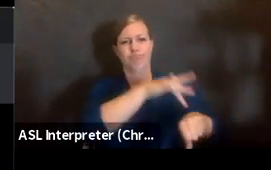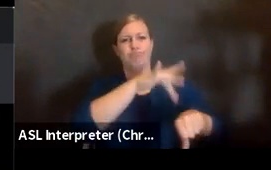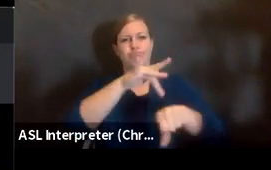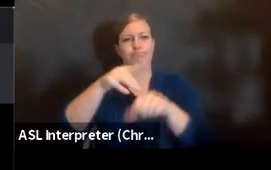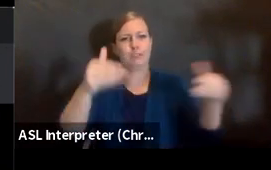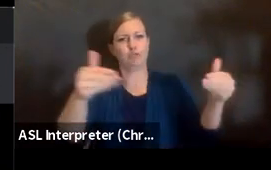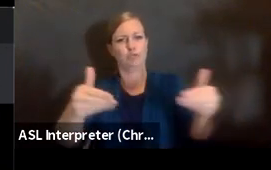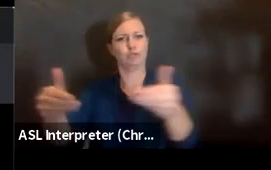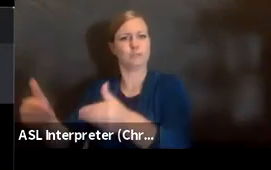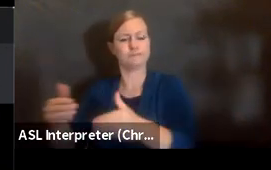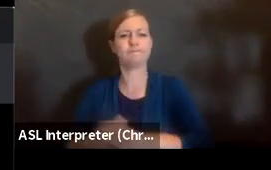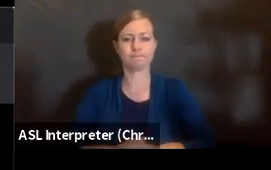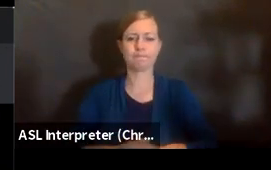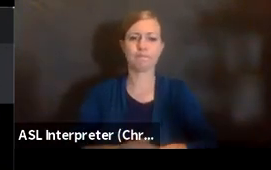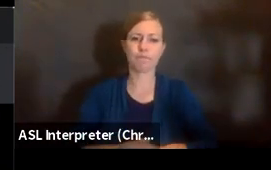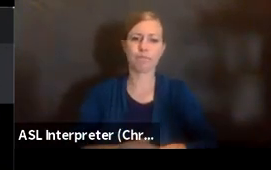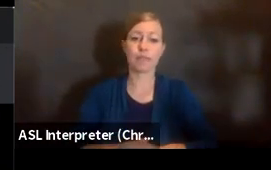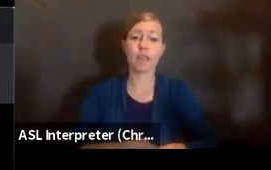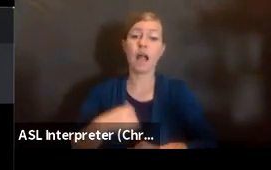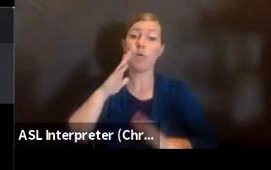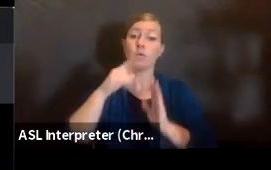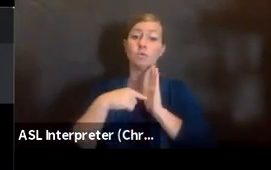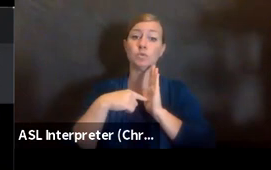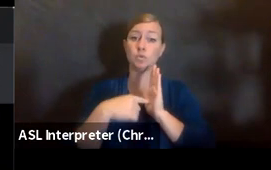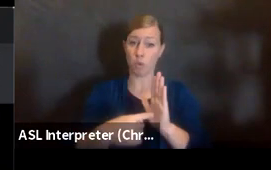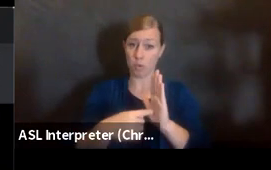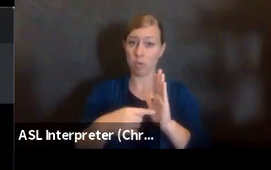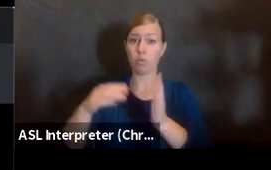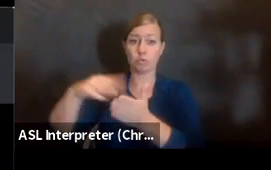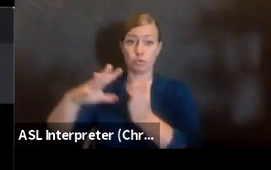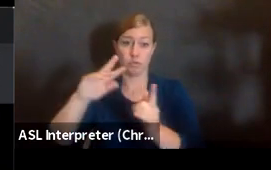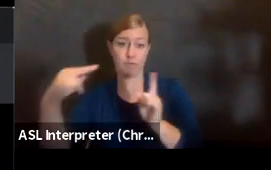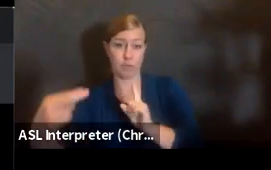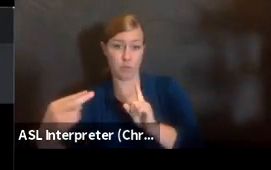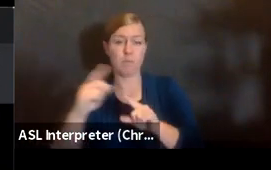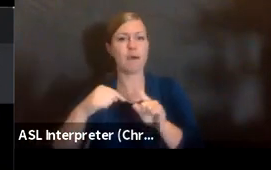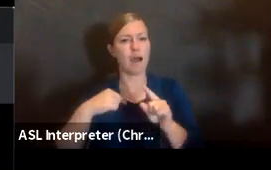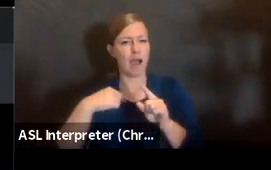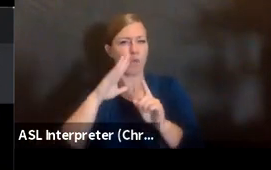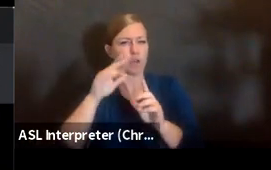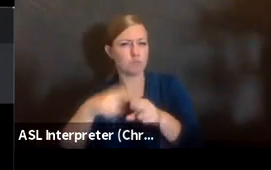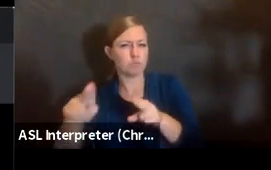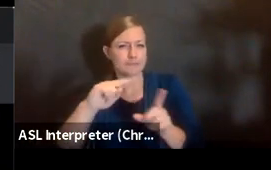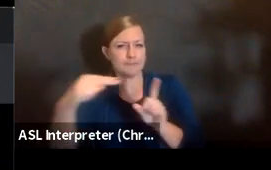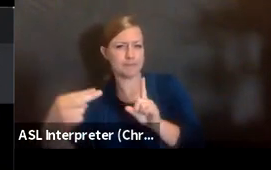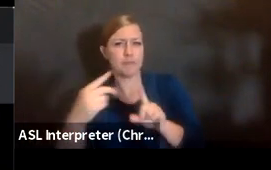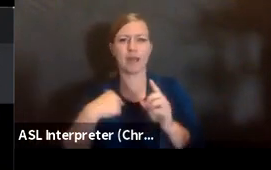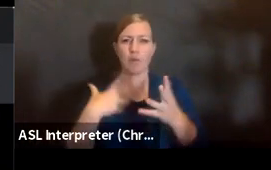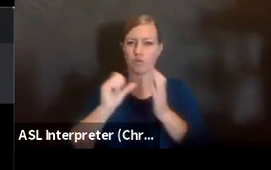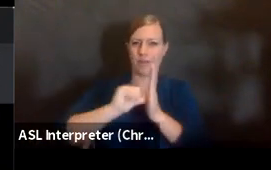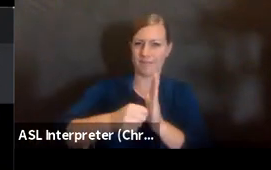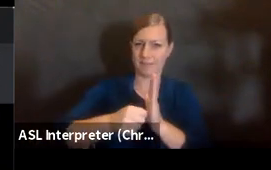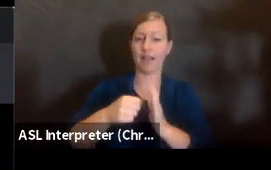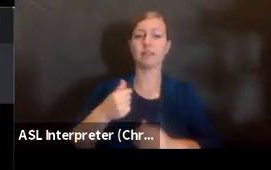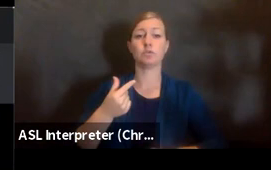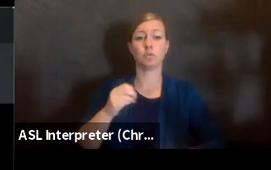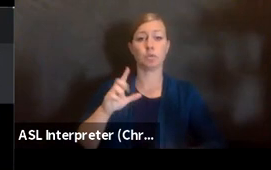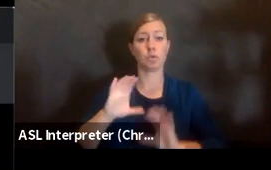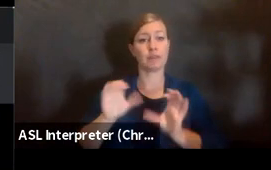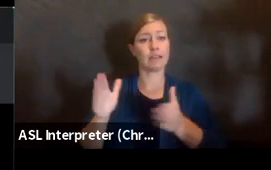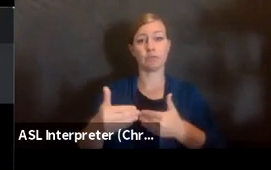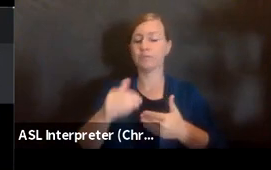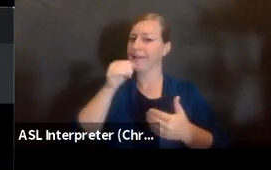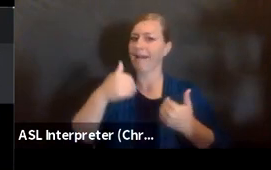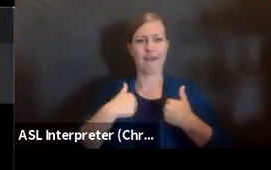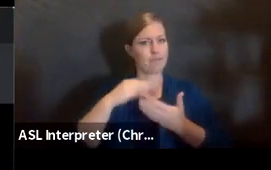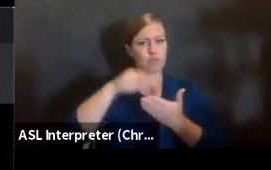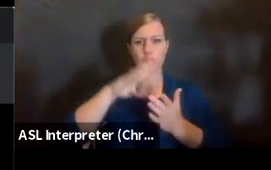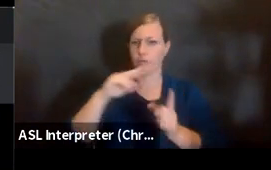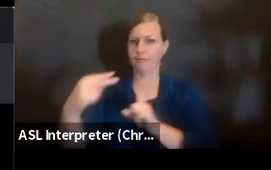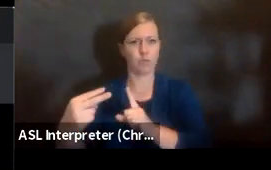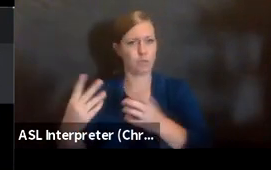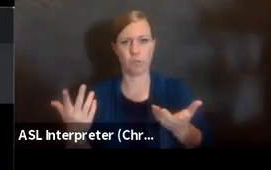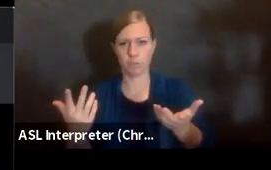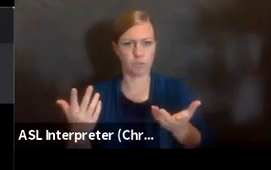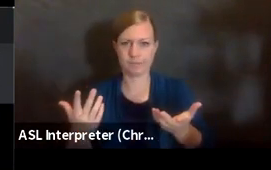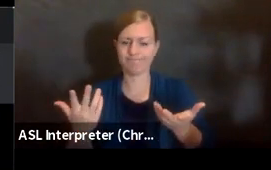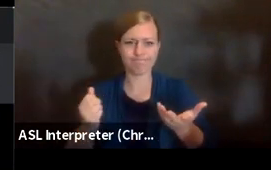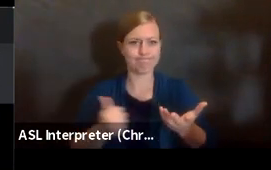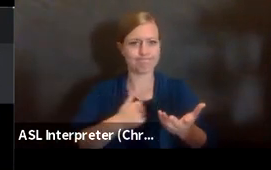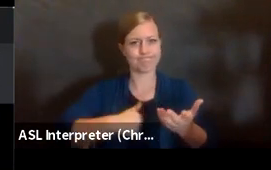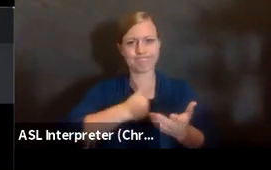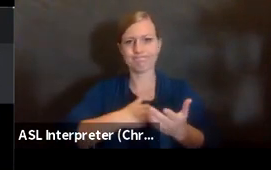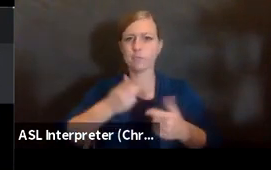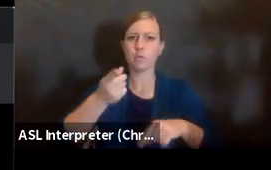Katherine Livick - ESD 112: I will give you a peek at what students see but I want to emphasize that it's not a feature of Google Classroom to have a student view. There is no button you can push and say, oh, here's what a student is seeing.